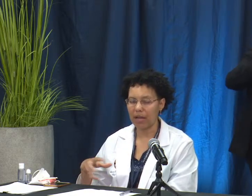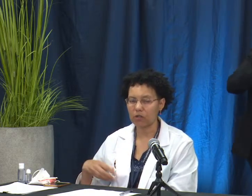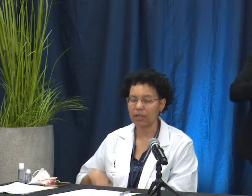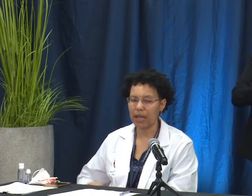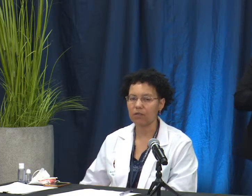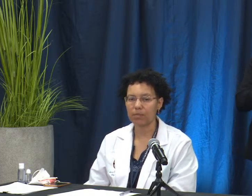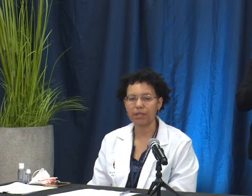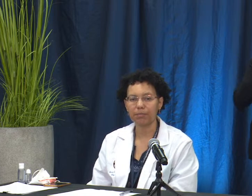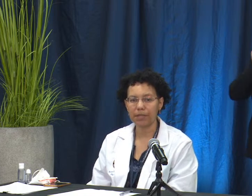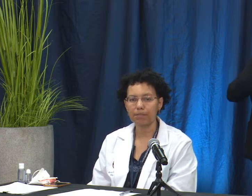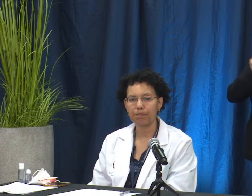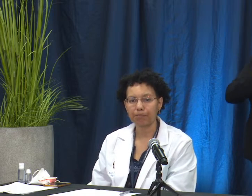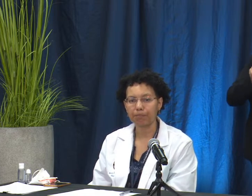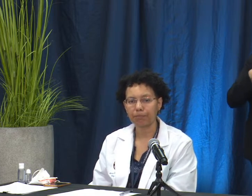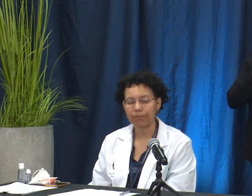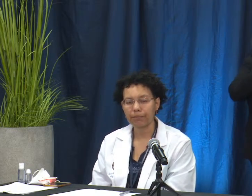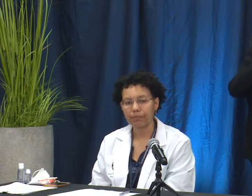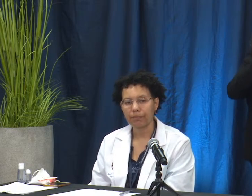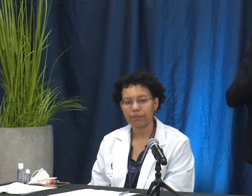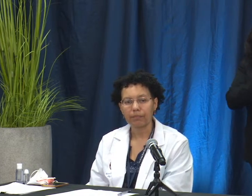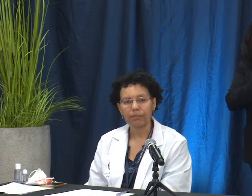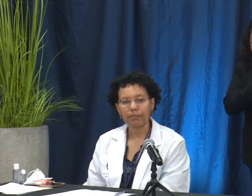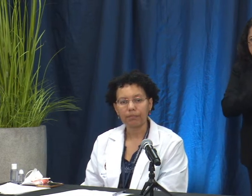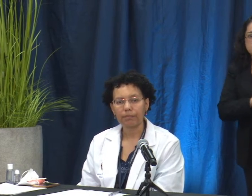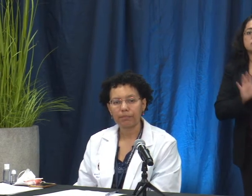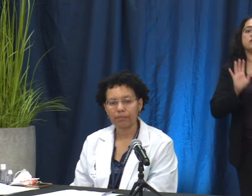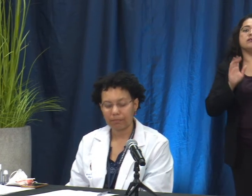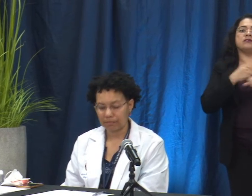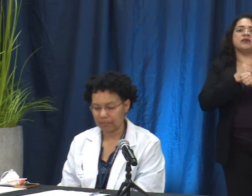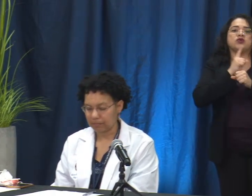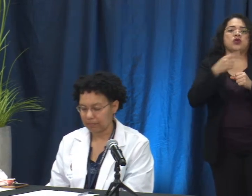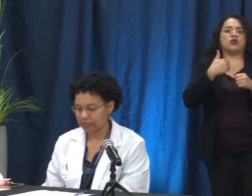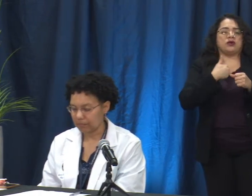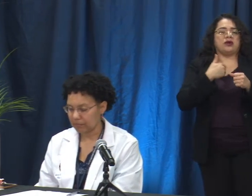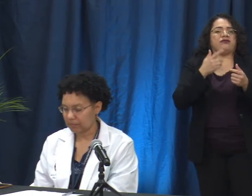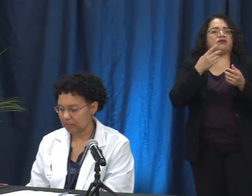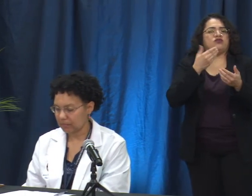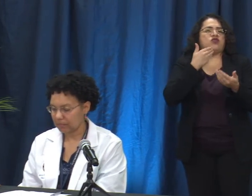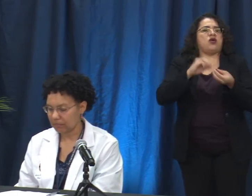actually have symptoms. Thank you Dr. Davis. Mayor, we're